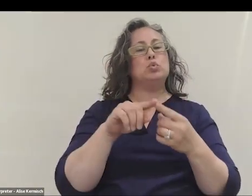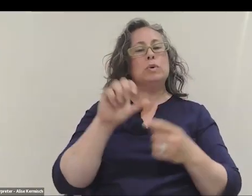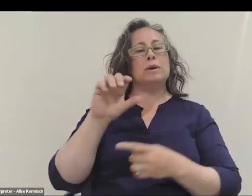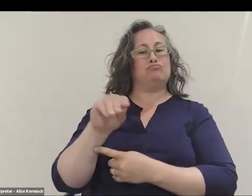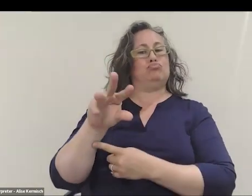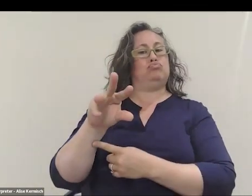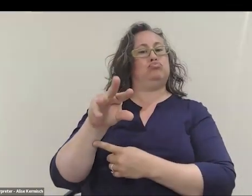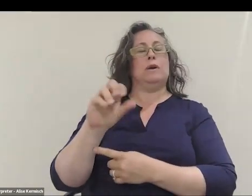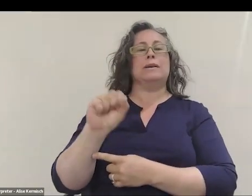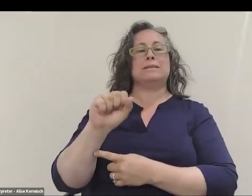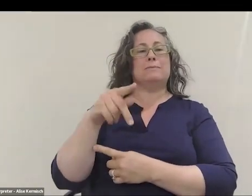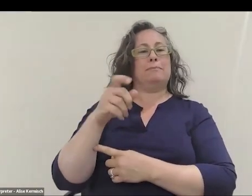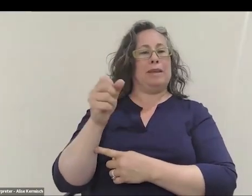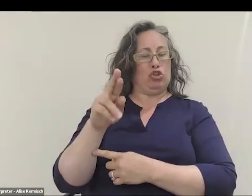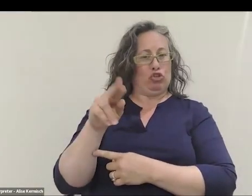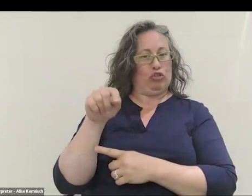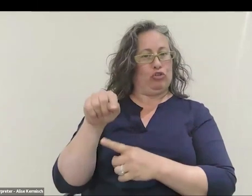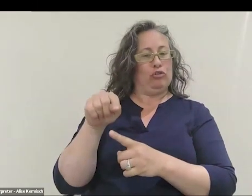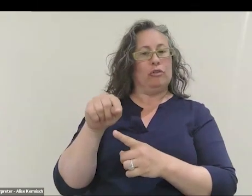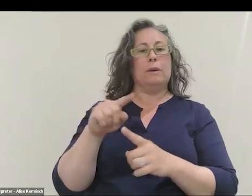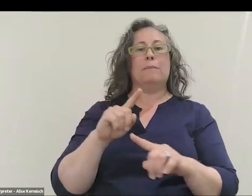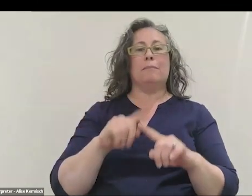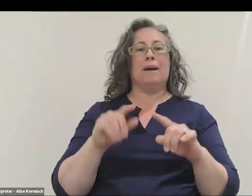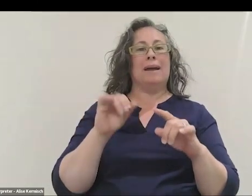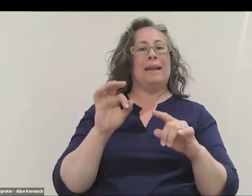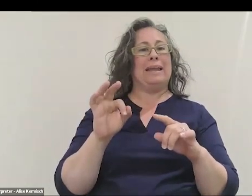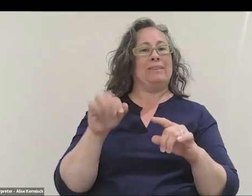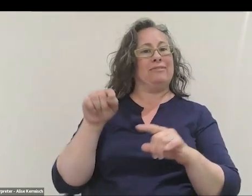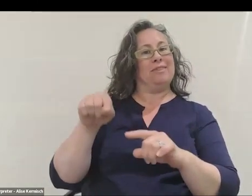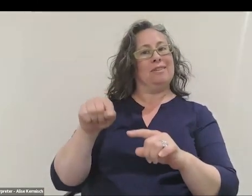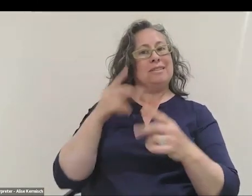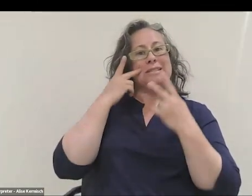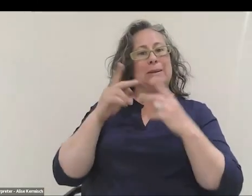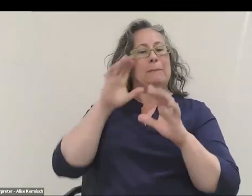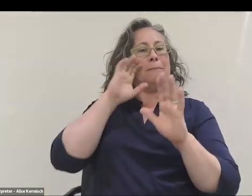of a La Portada Stadium in La Serena, Chile. There was thousands of people in this big stadium.